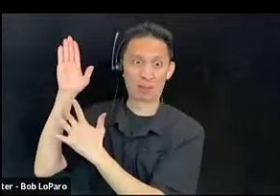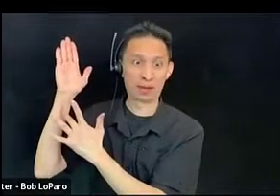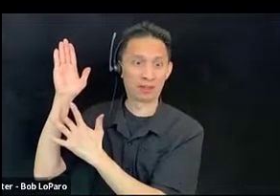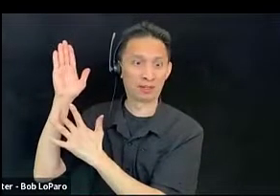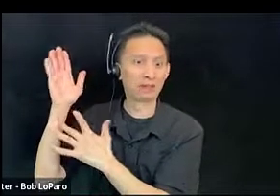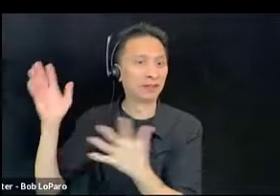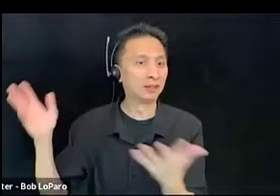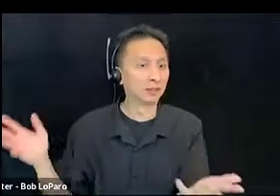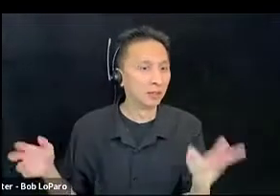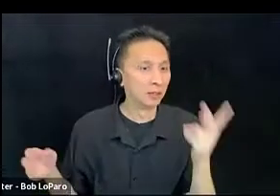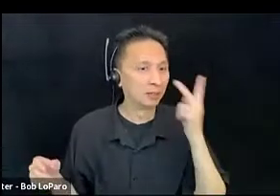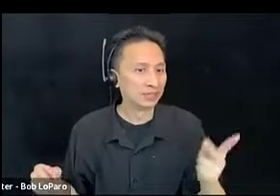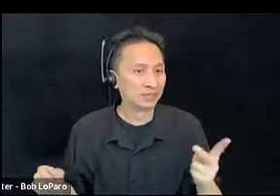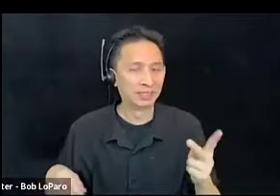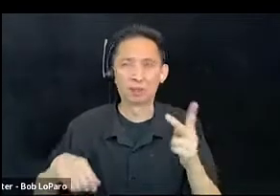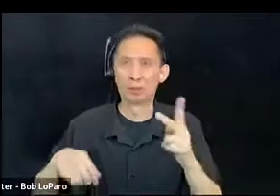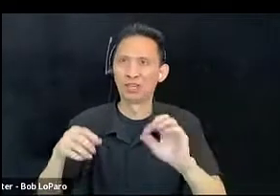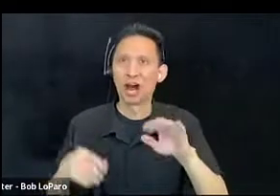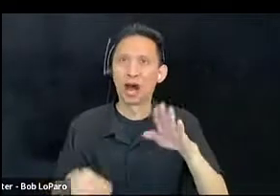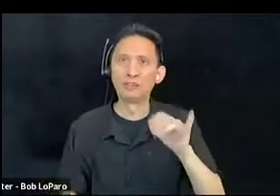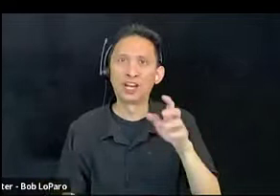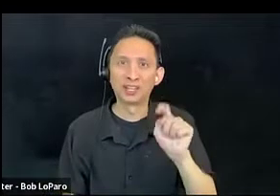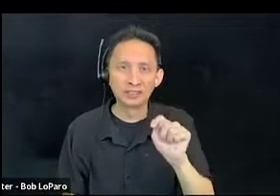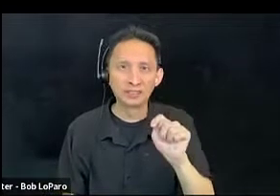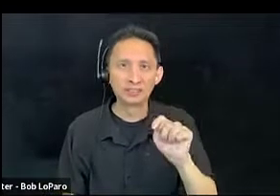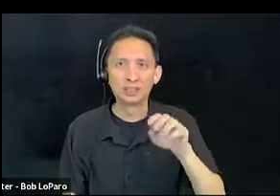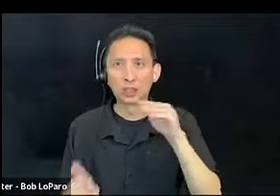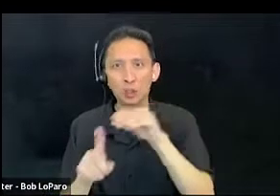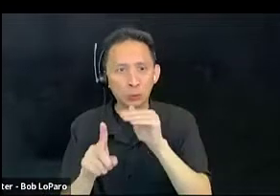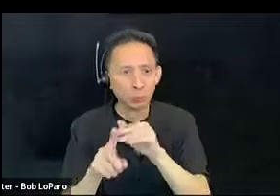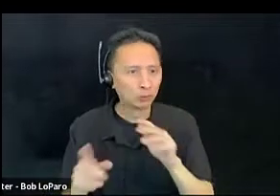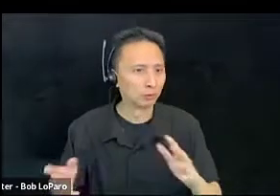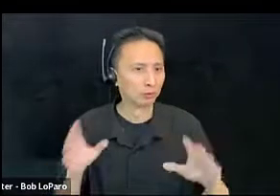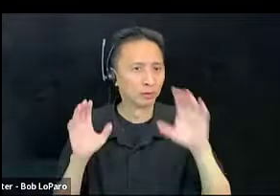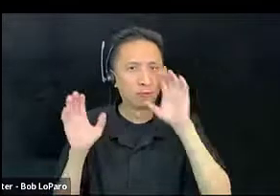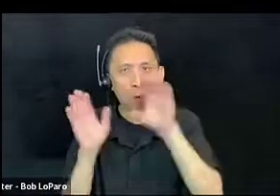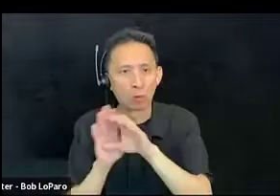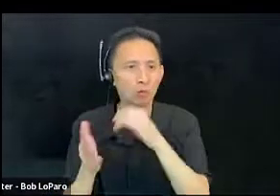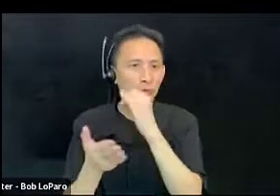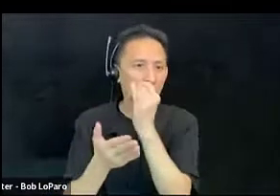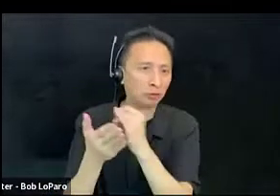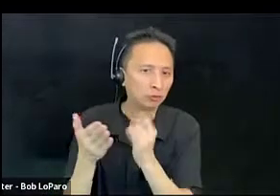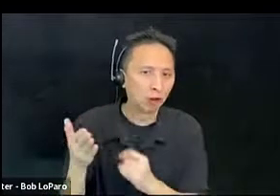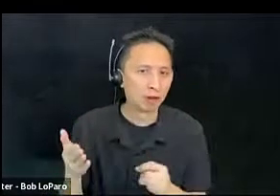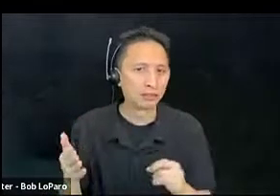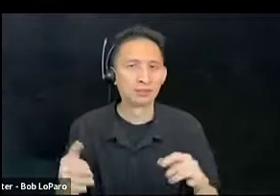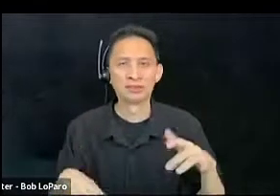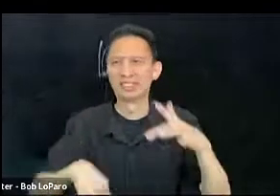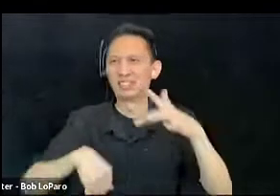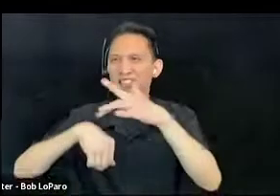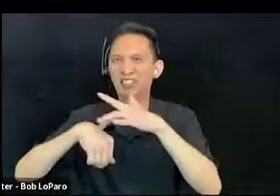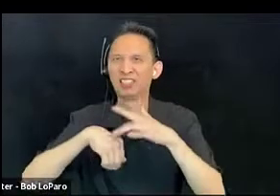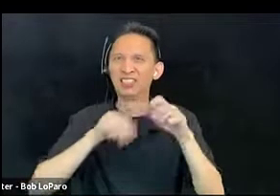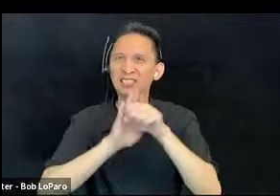I'll spend a little bit of time reviewing some CVI adaptations to tangible symbols, object cues, photos.